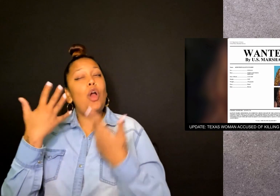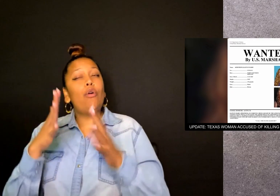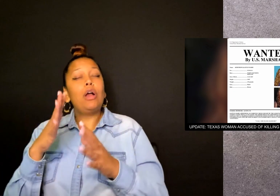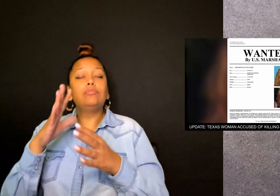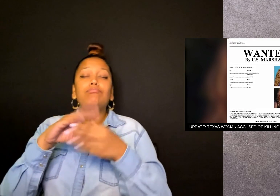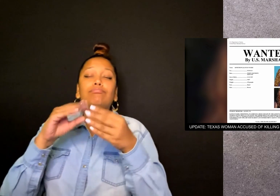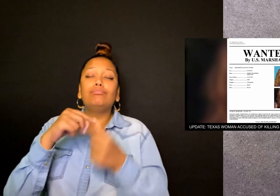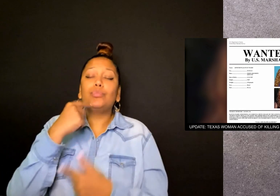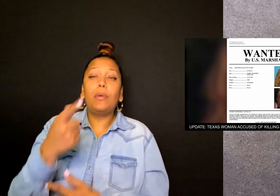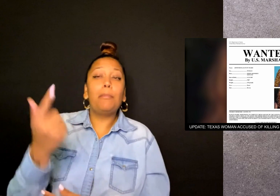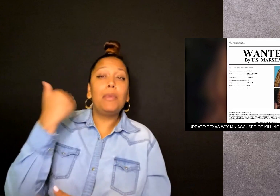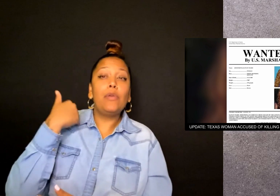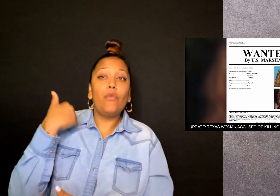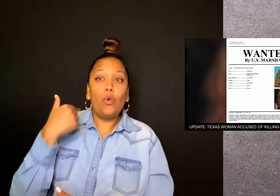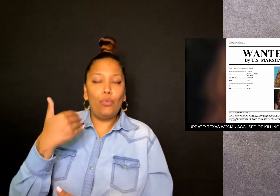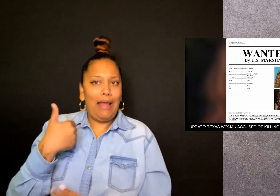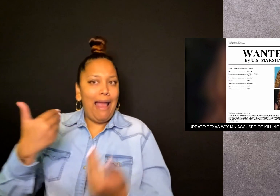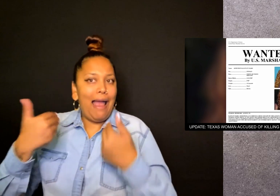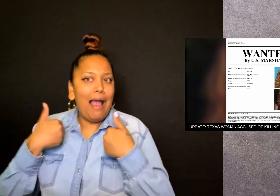we have an update on the story we told you about